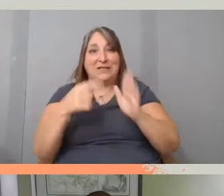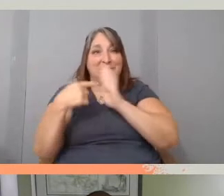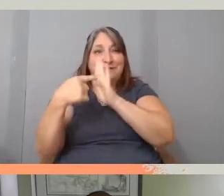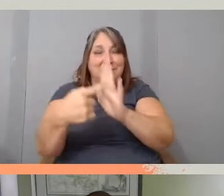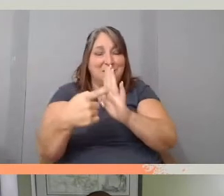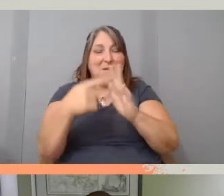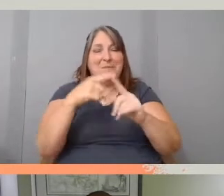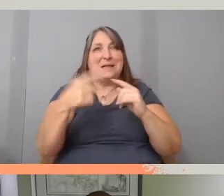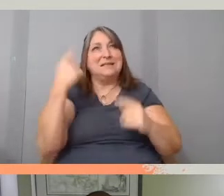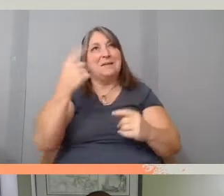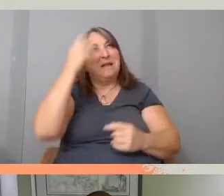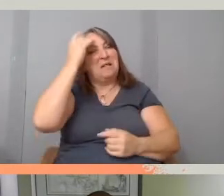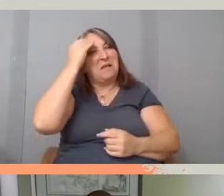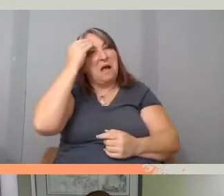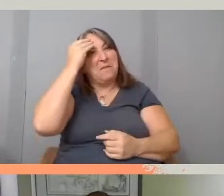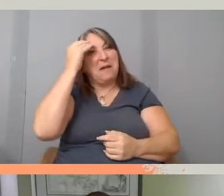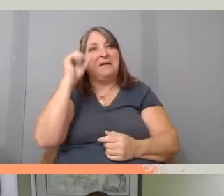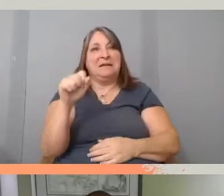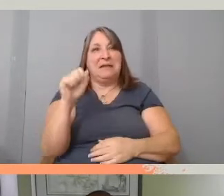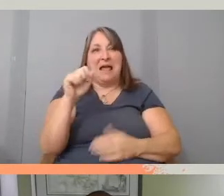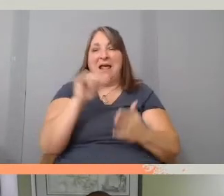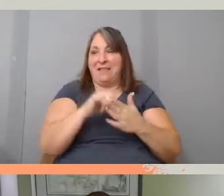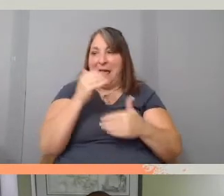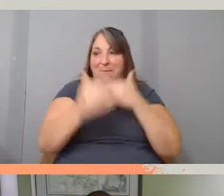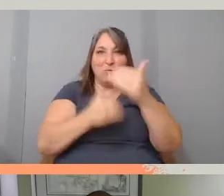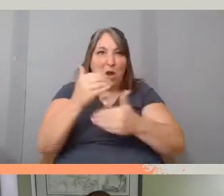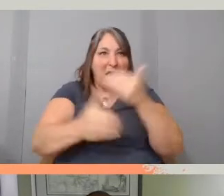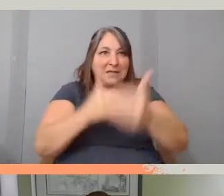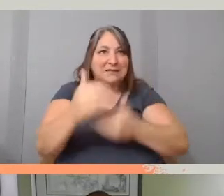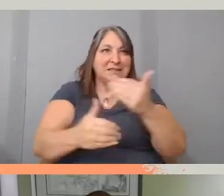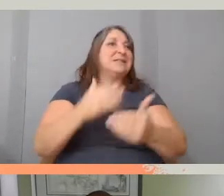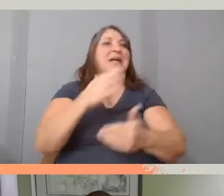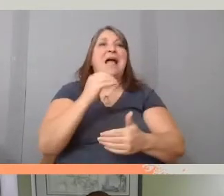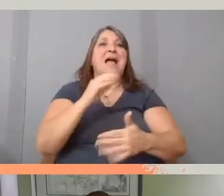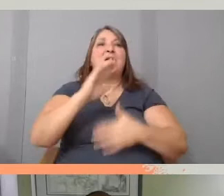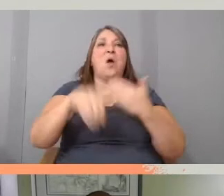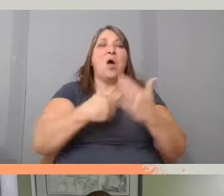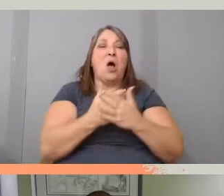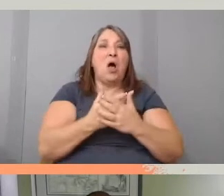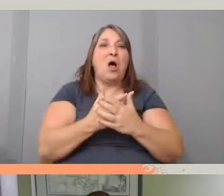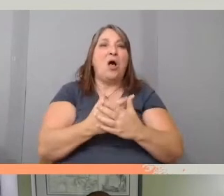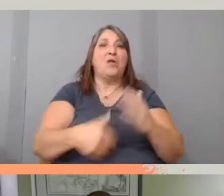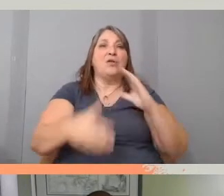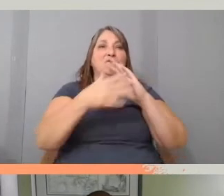yeah, that process and kind of all the types of storytelling that I try to do.